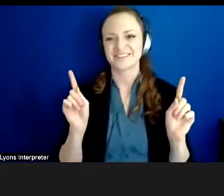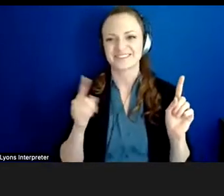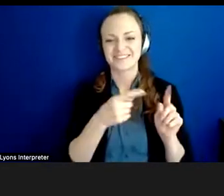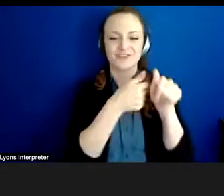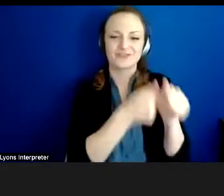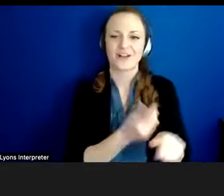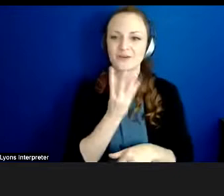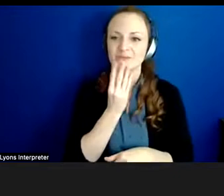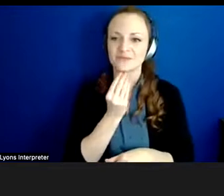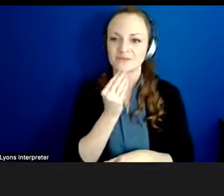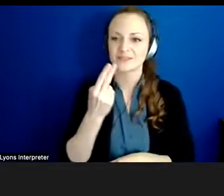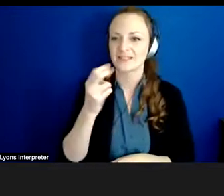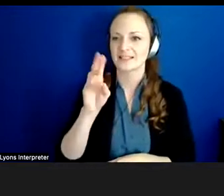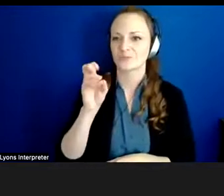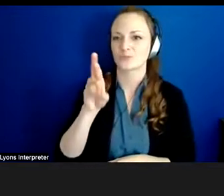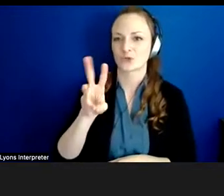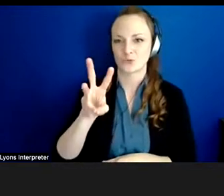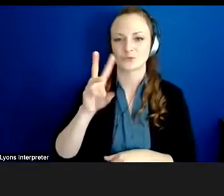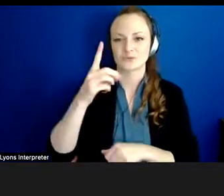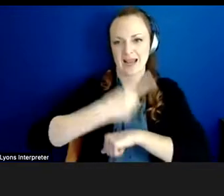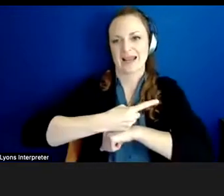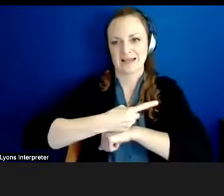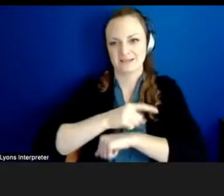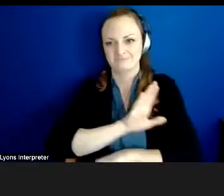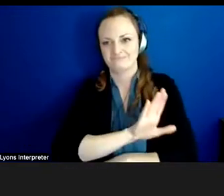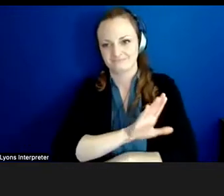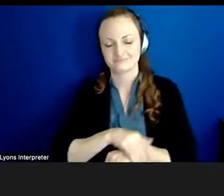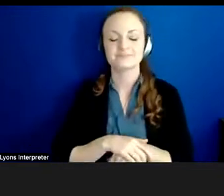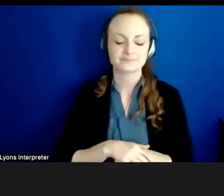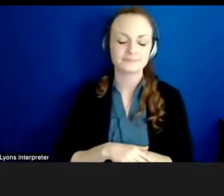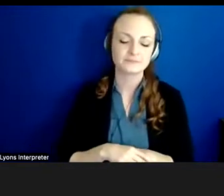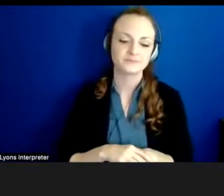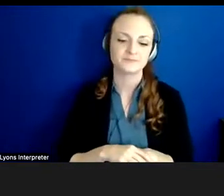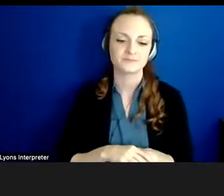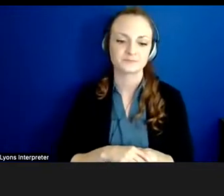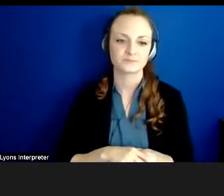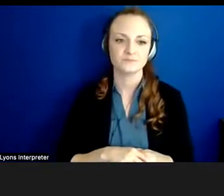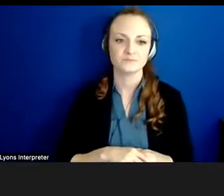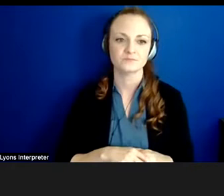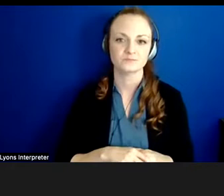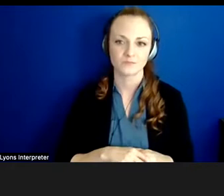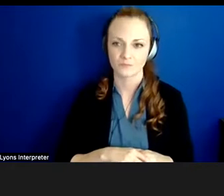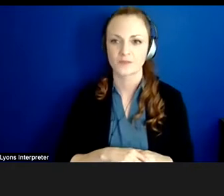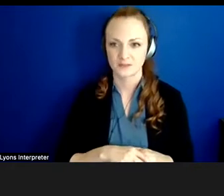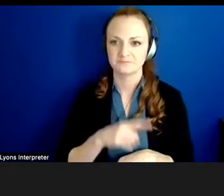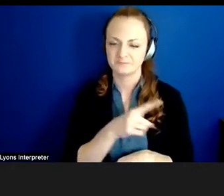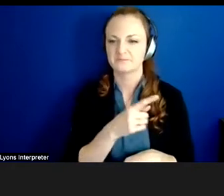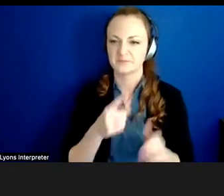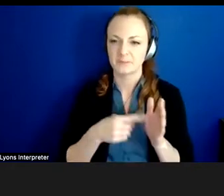hebrew dates, and so they fall down differently on the secular or American calendar.